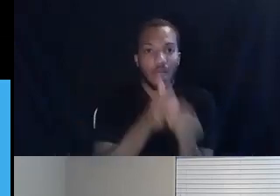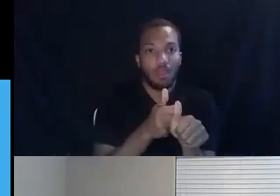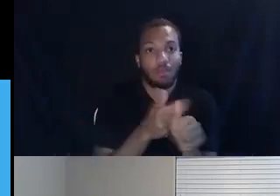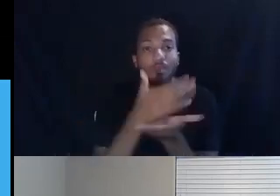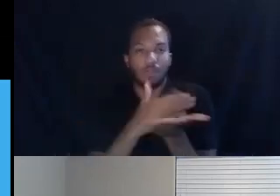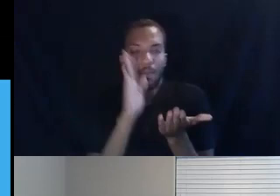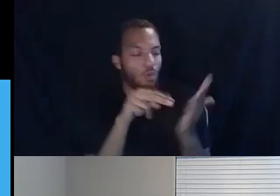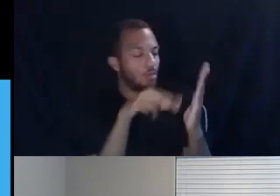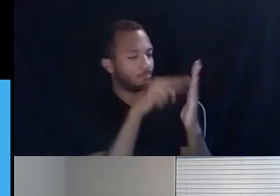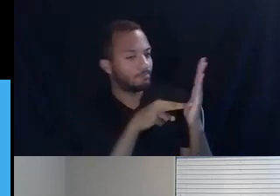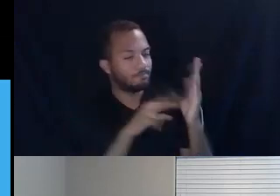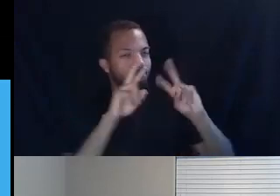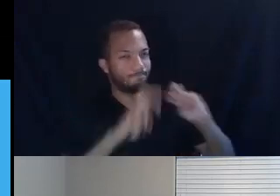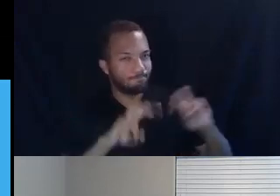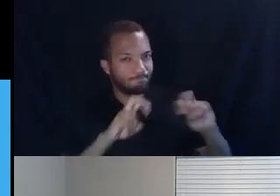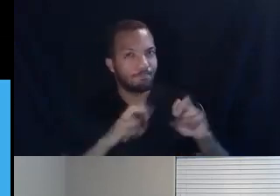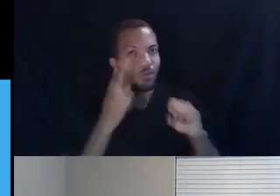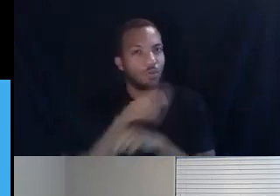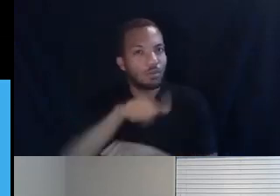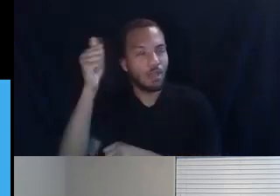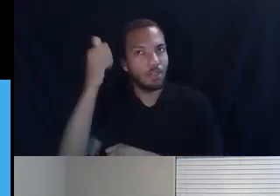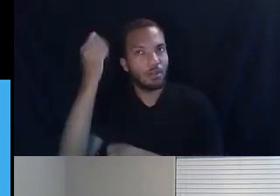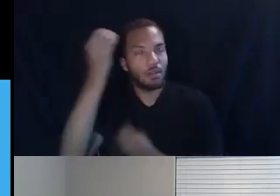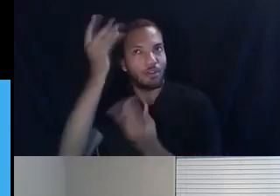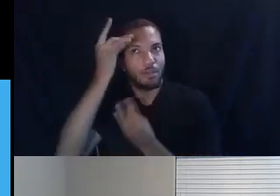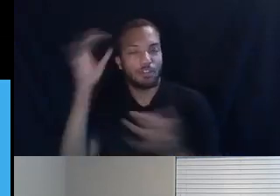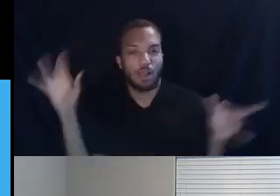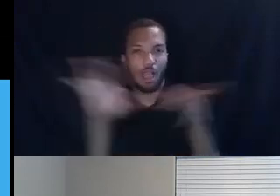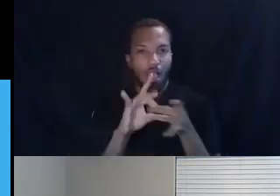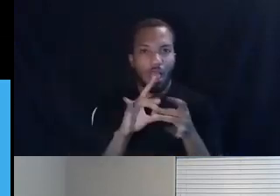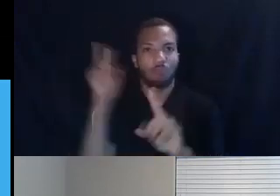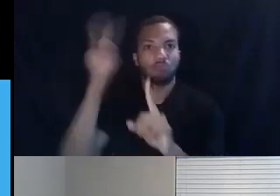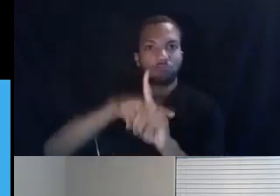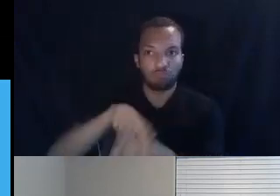and supplement it. Also community means different things to different organizations.